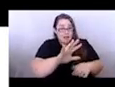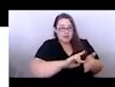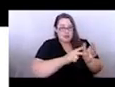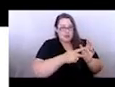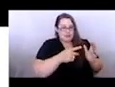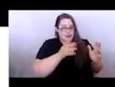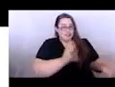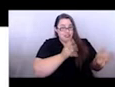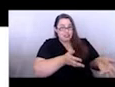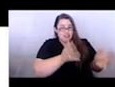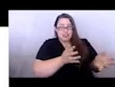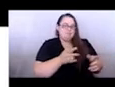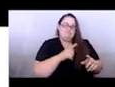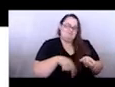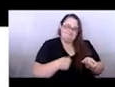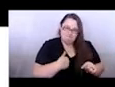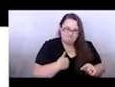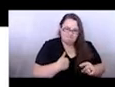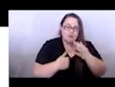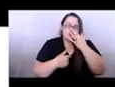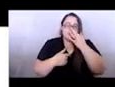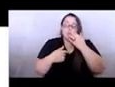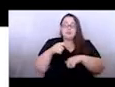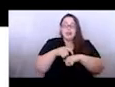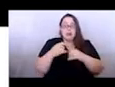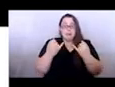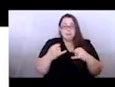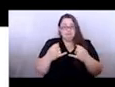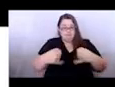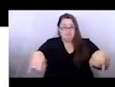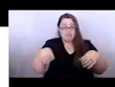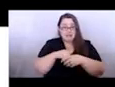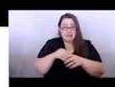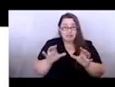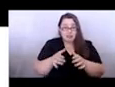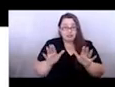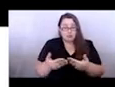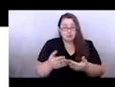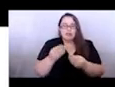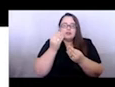So time boundaries in the classroom definitely let students know when you are available, when they can reach you,